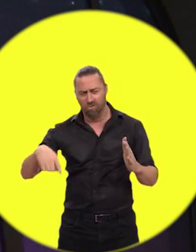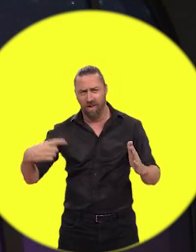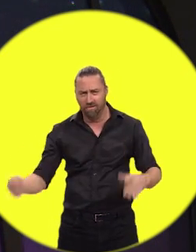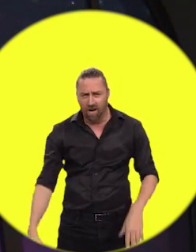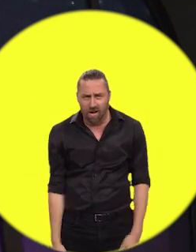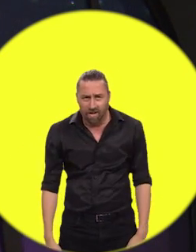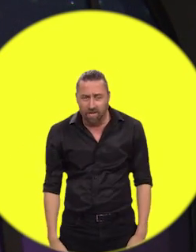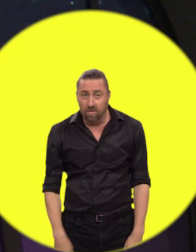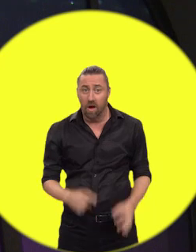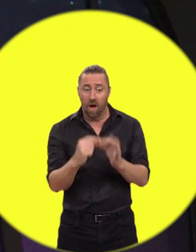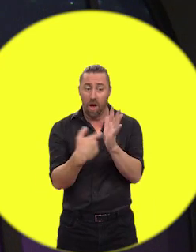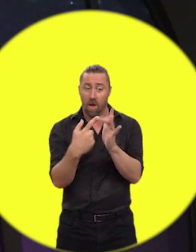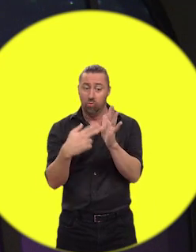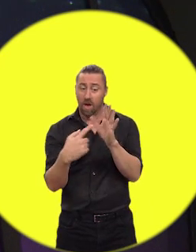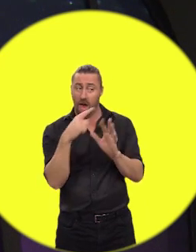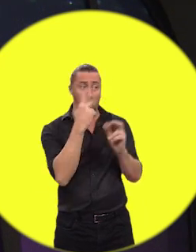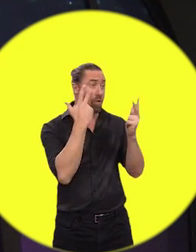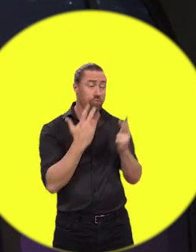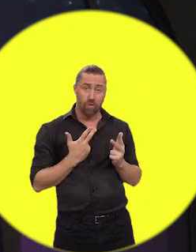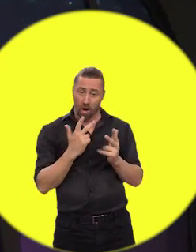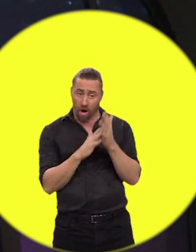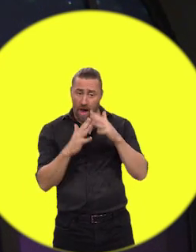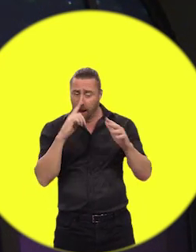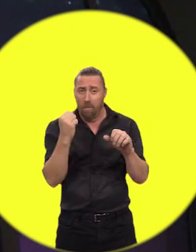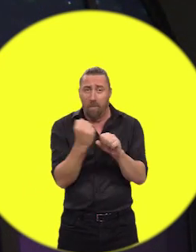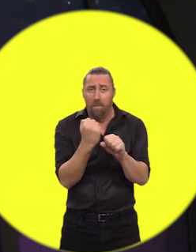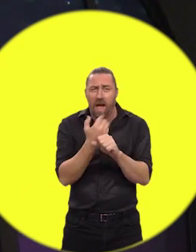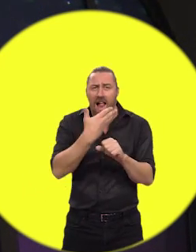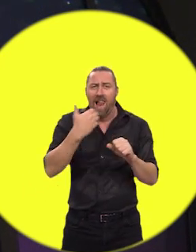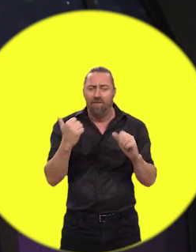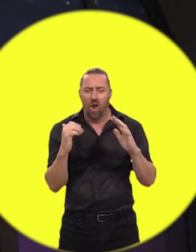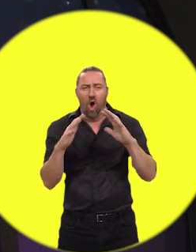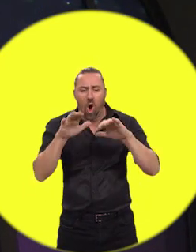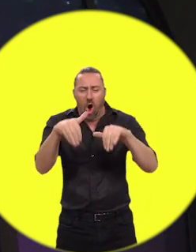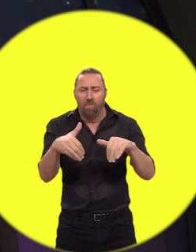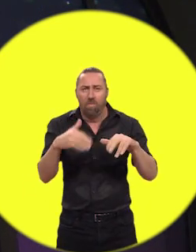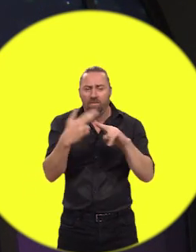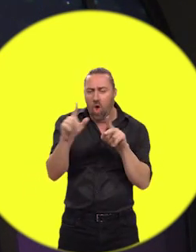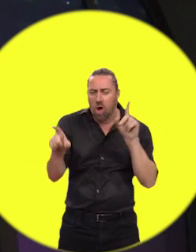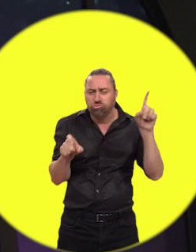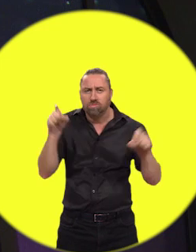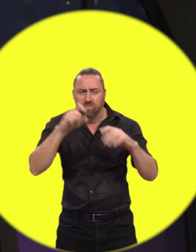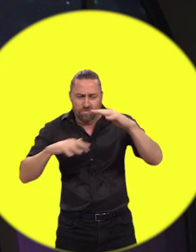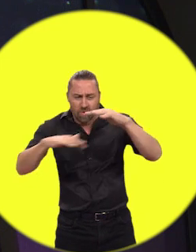Up next, Briana is going to show us how to make a lovely little home for an octopus underwater.